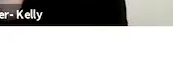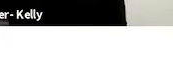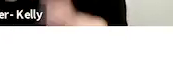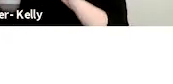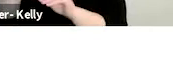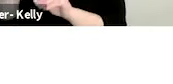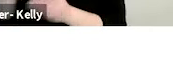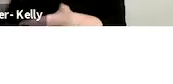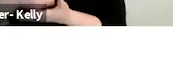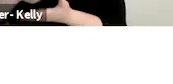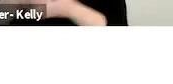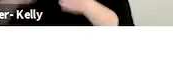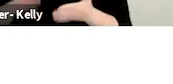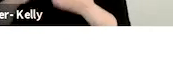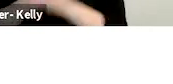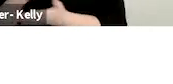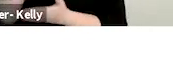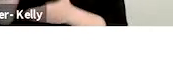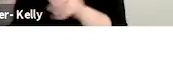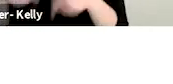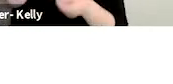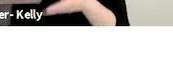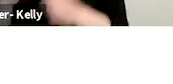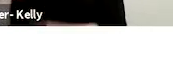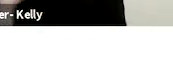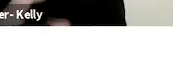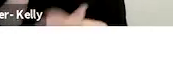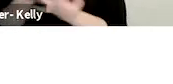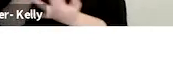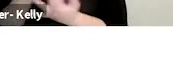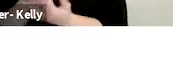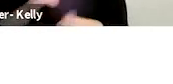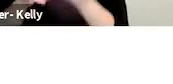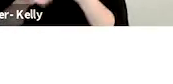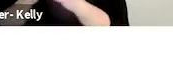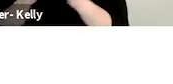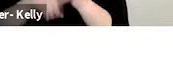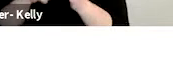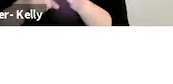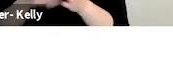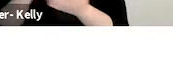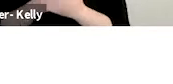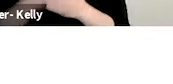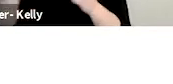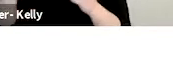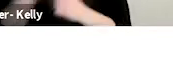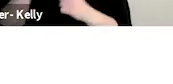to access it and UDL is such a pivotal framework for us to endeavour to implement into the learning